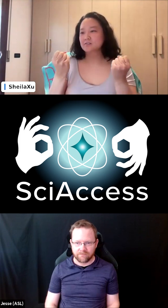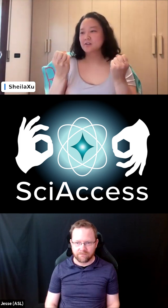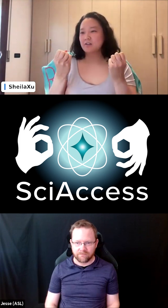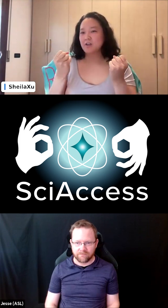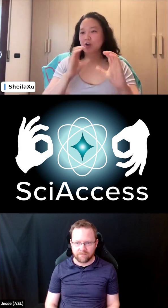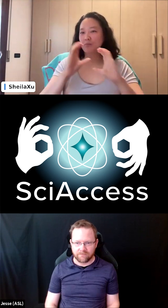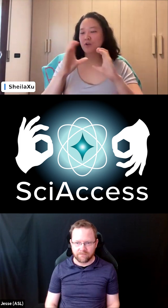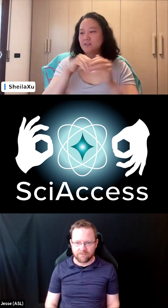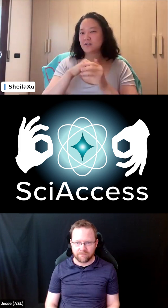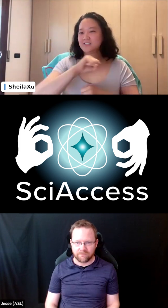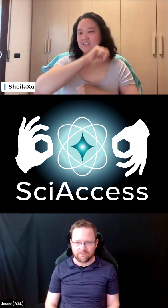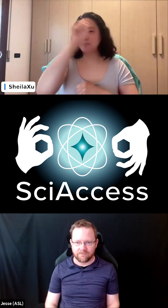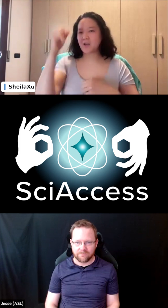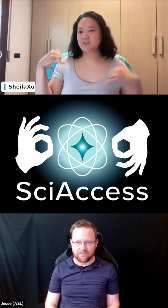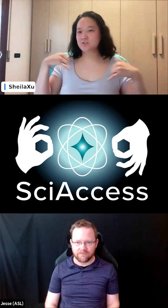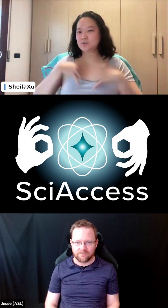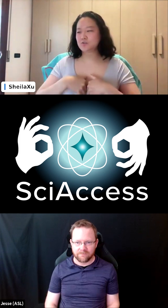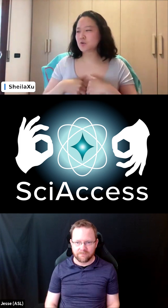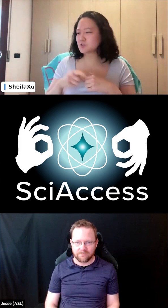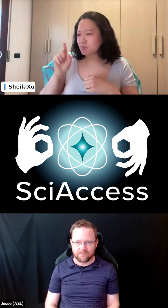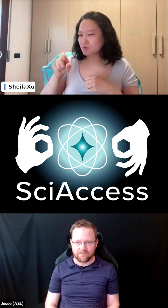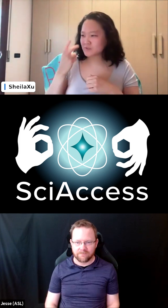language communication with the spacesuit.